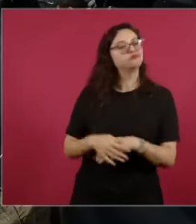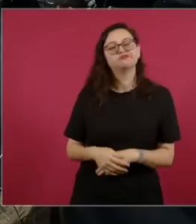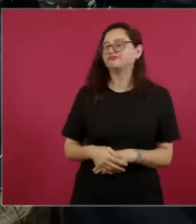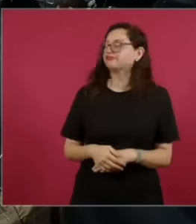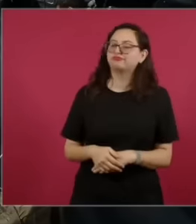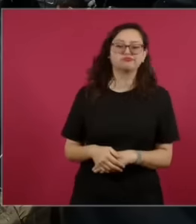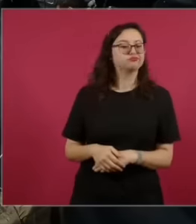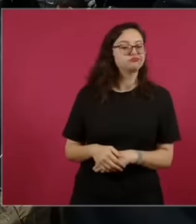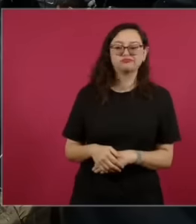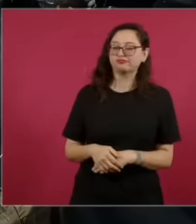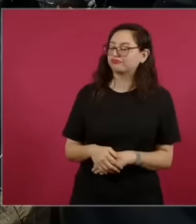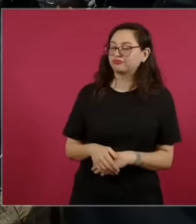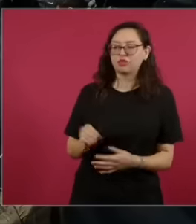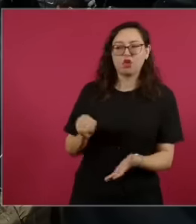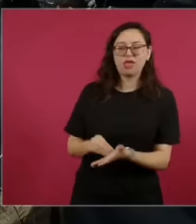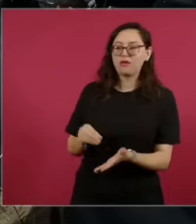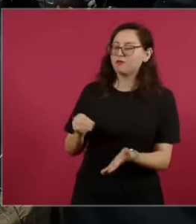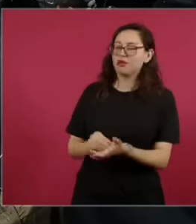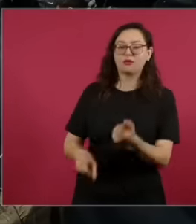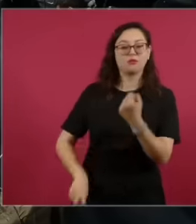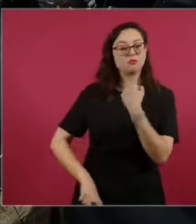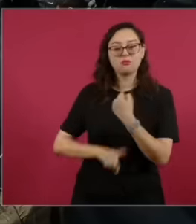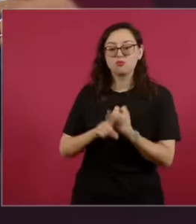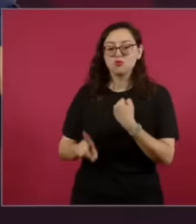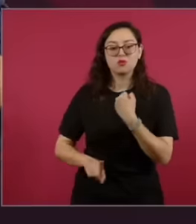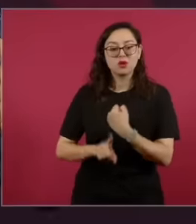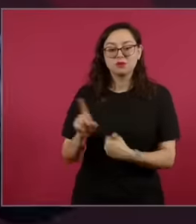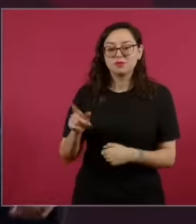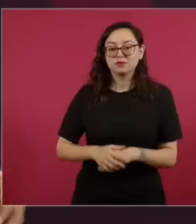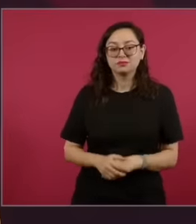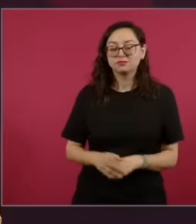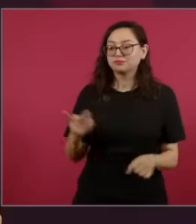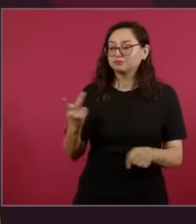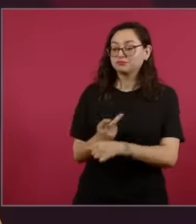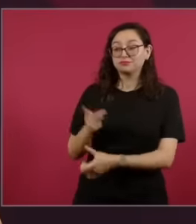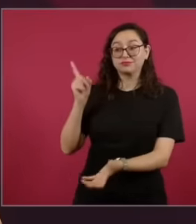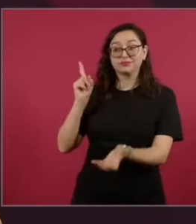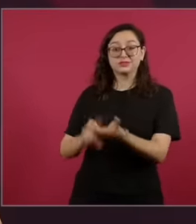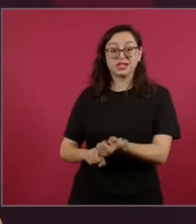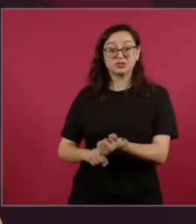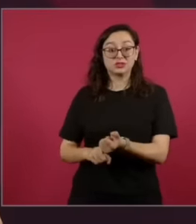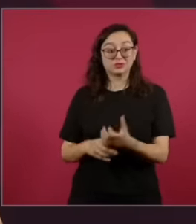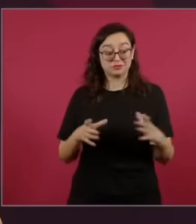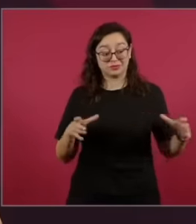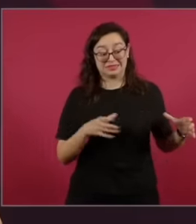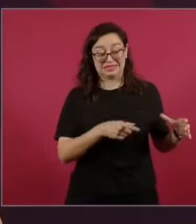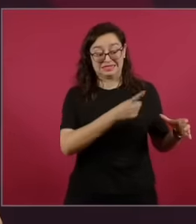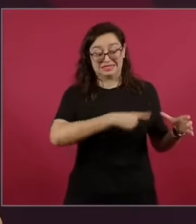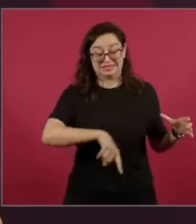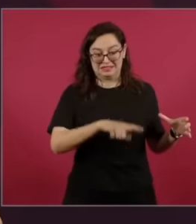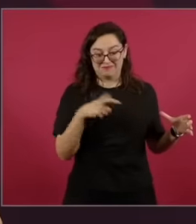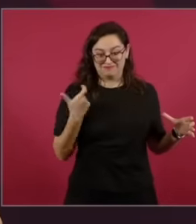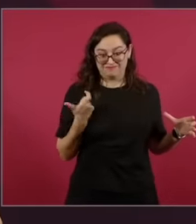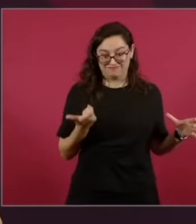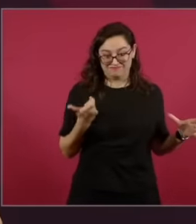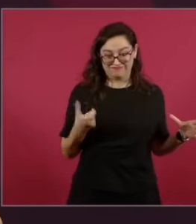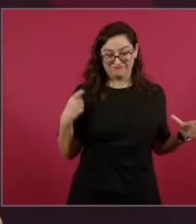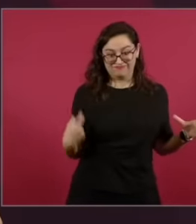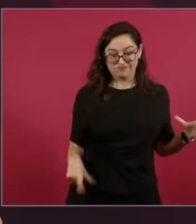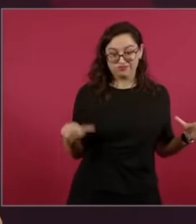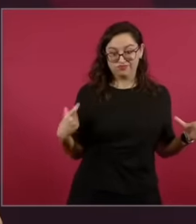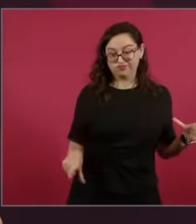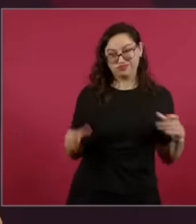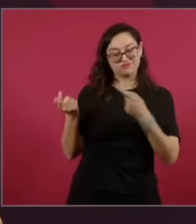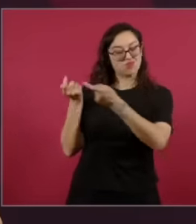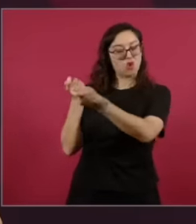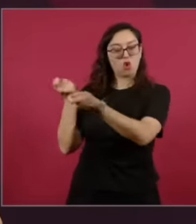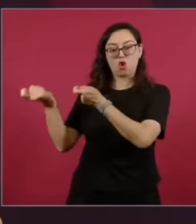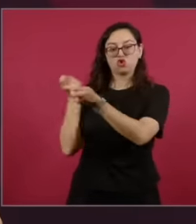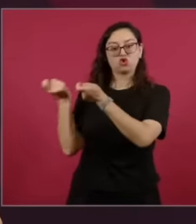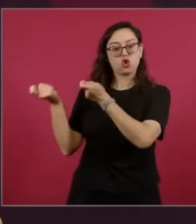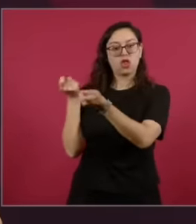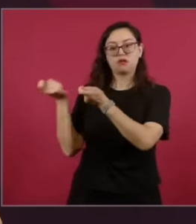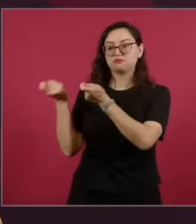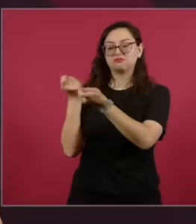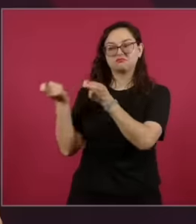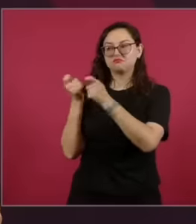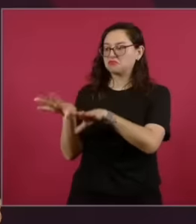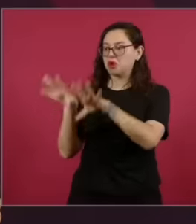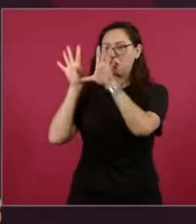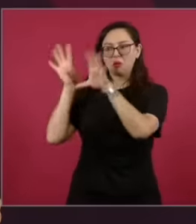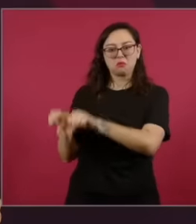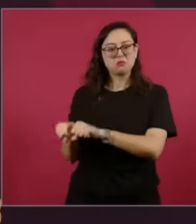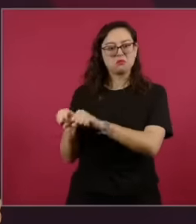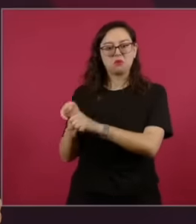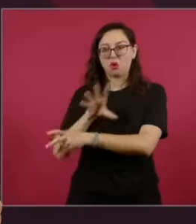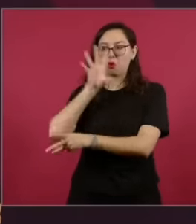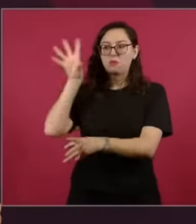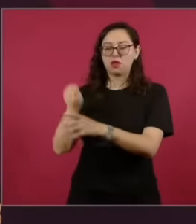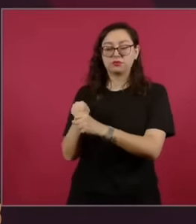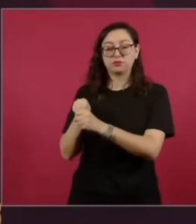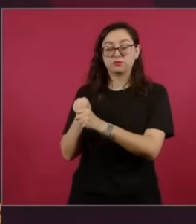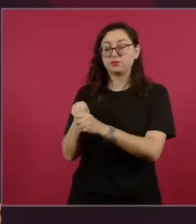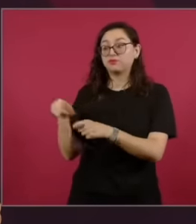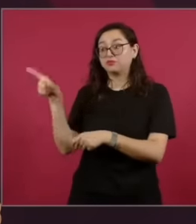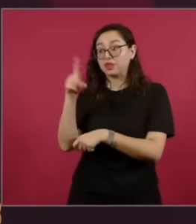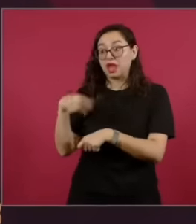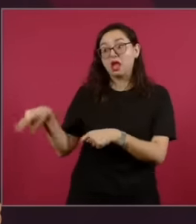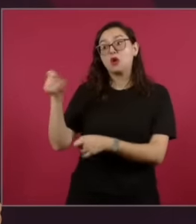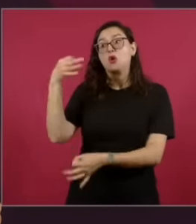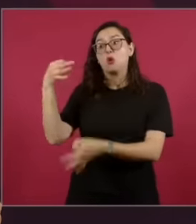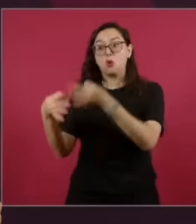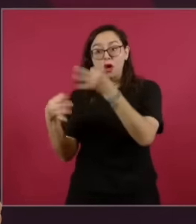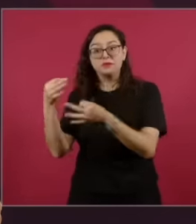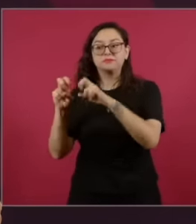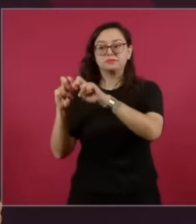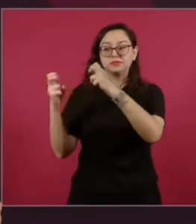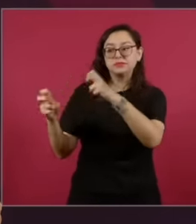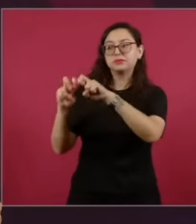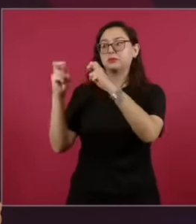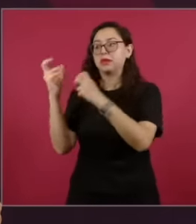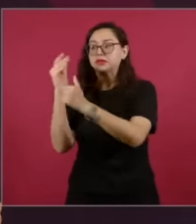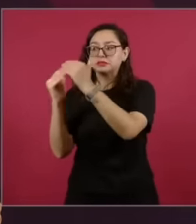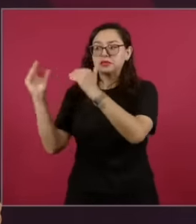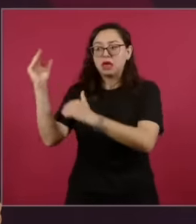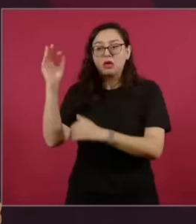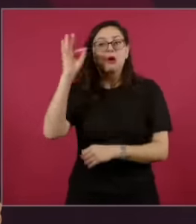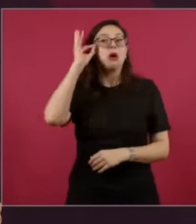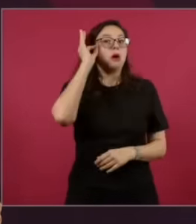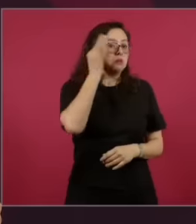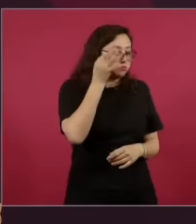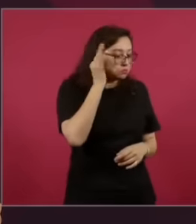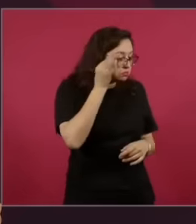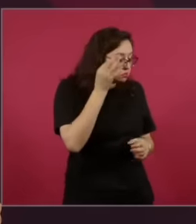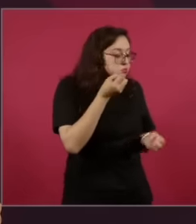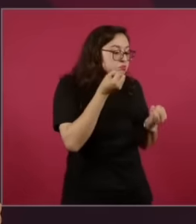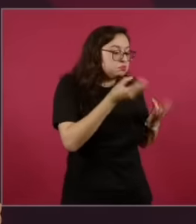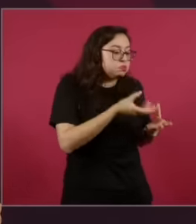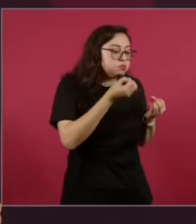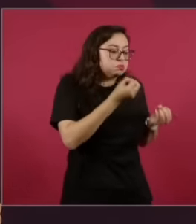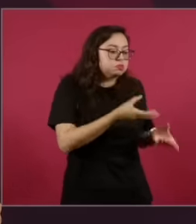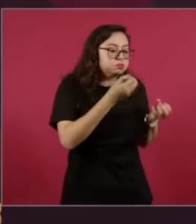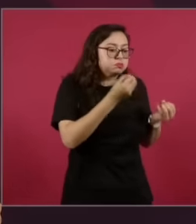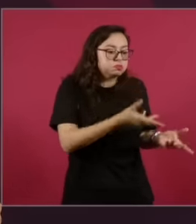taken. Trapped, kidnapped and is only at the service of a minority and of crime,